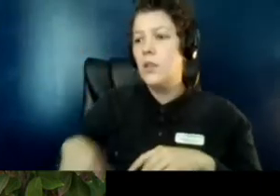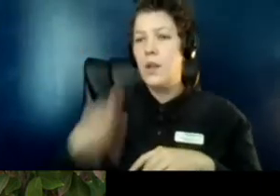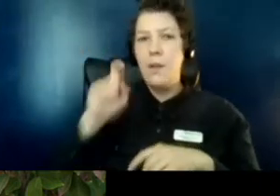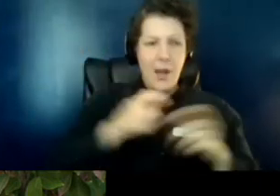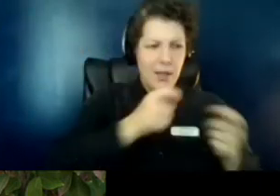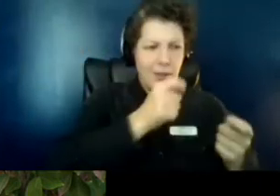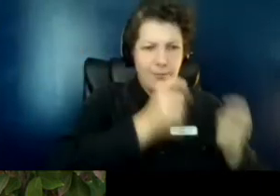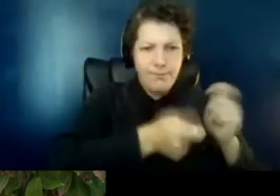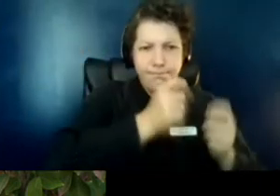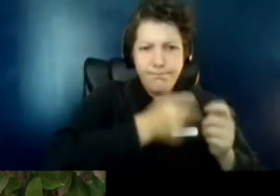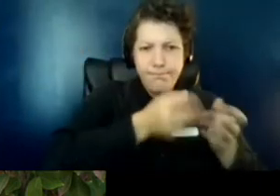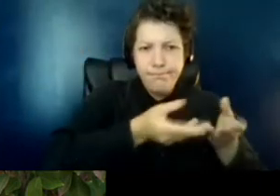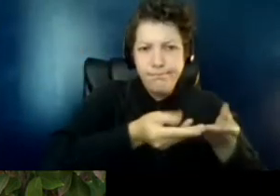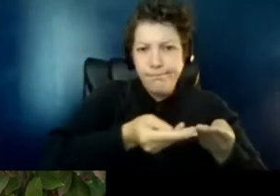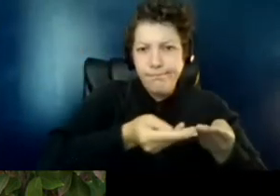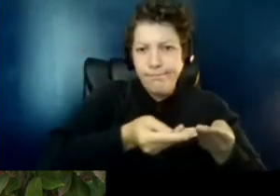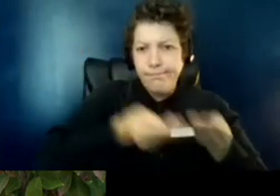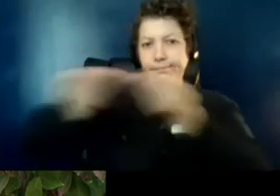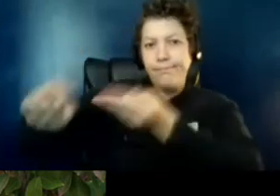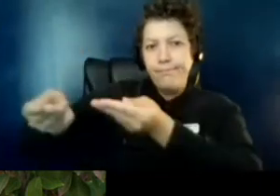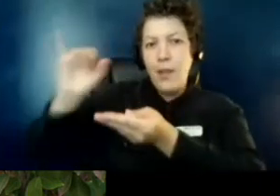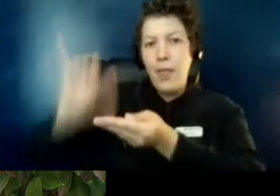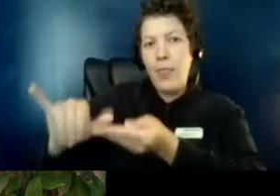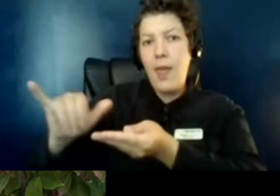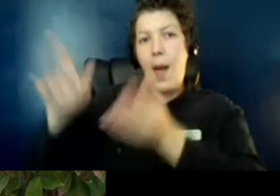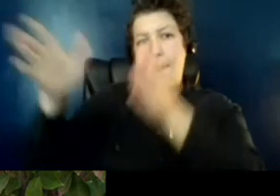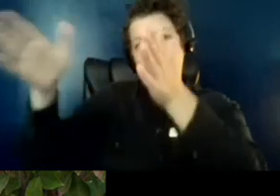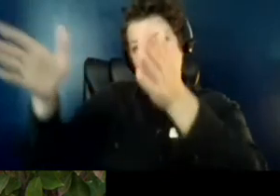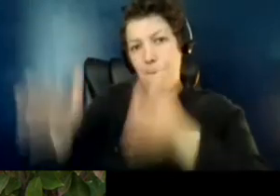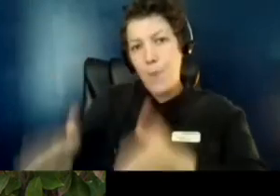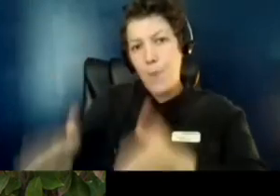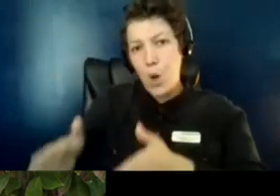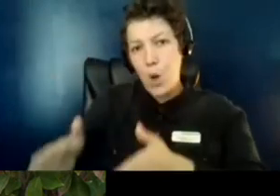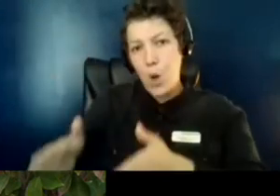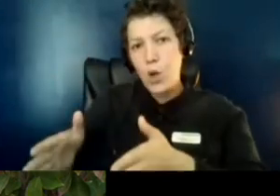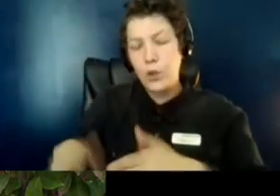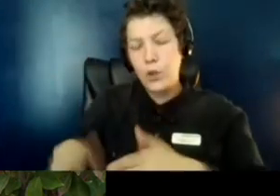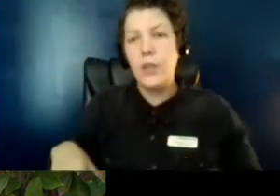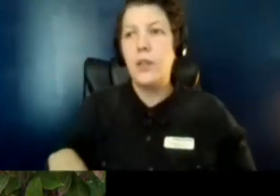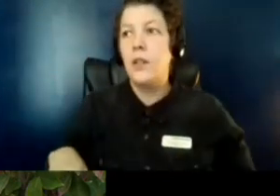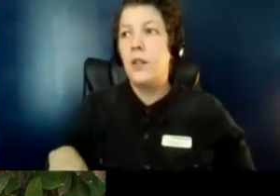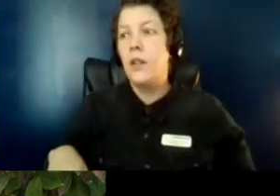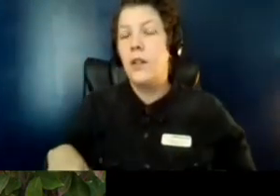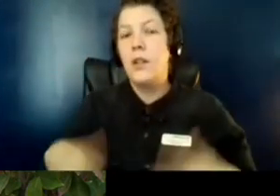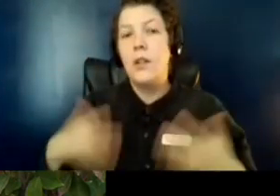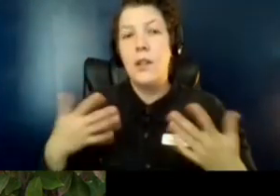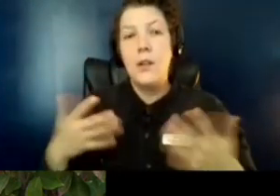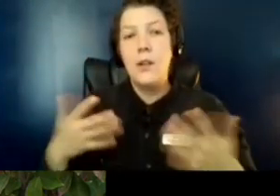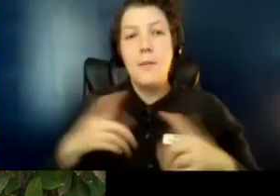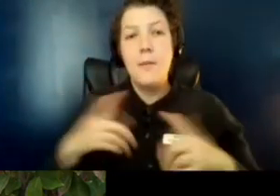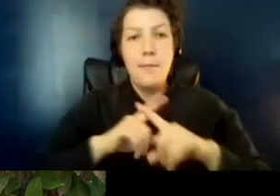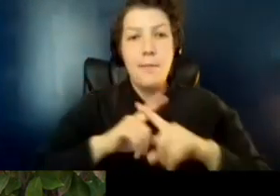different, whether it's color blindness or somebody's disability. What I love about what